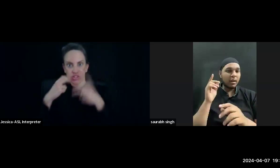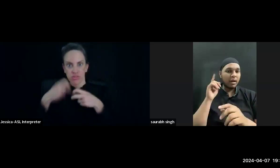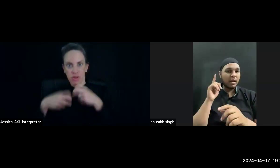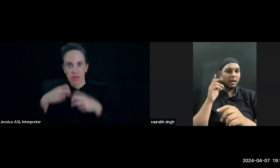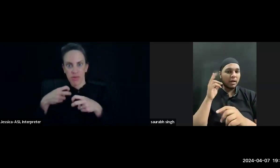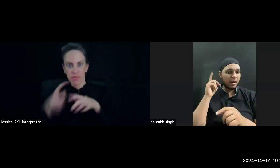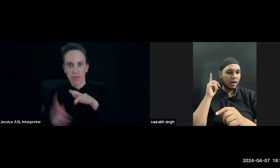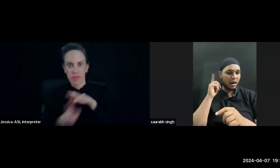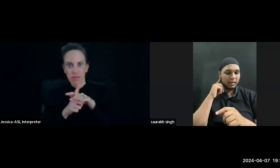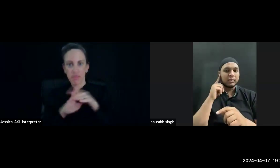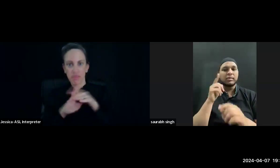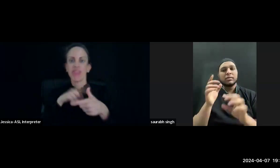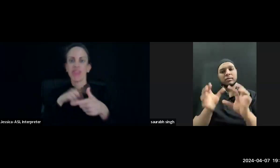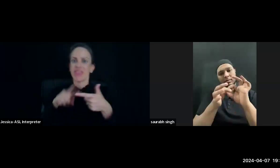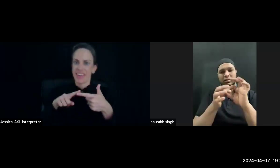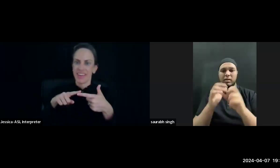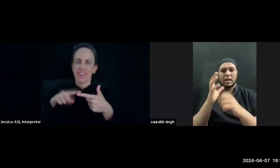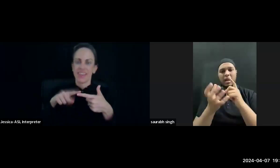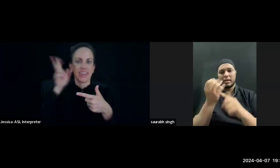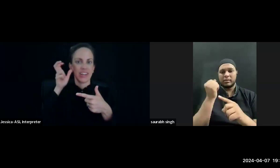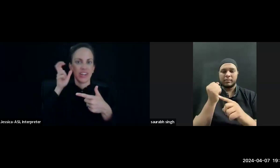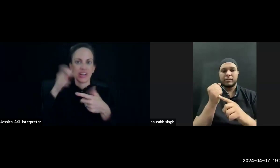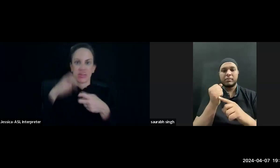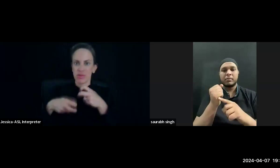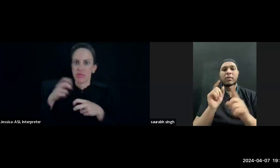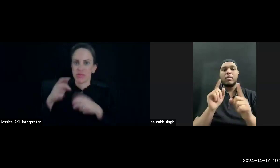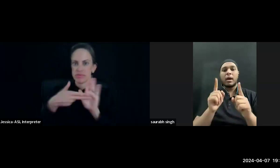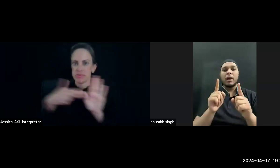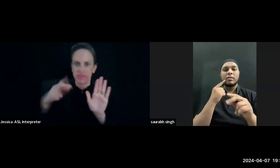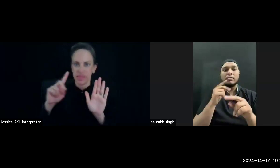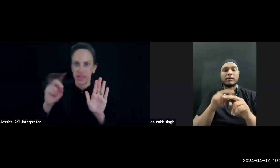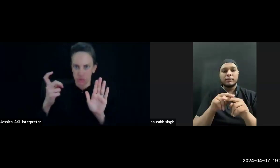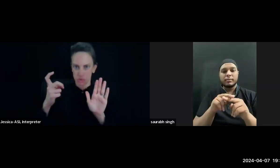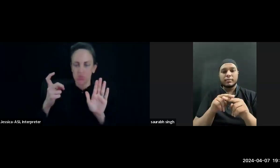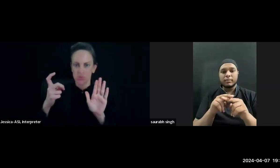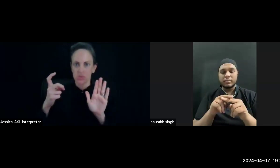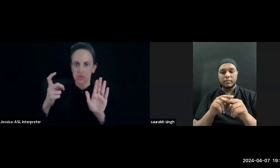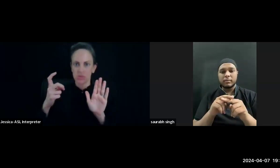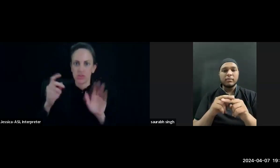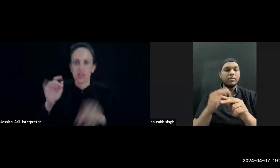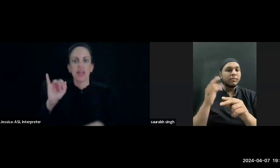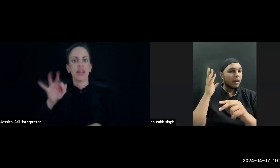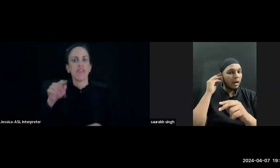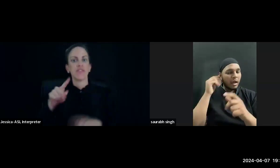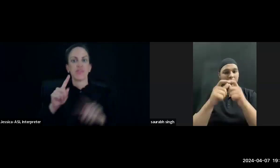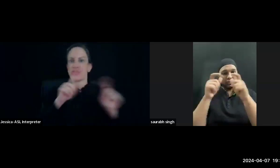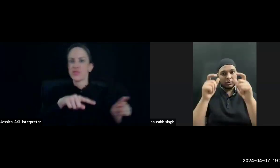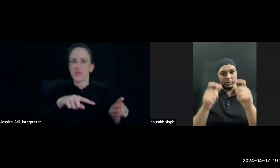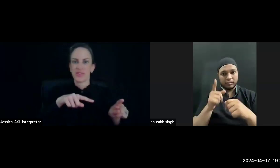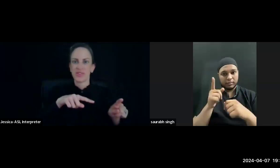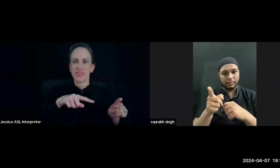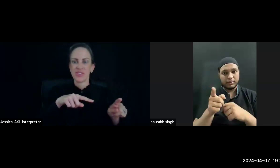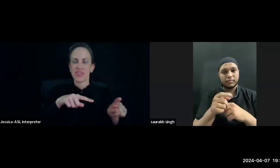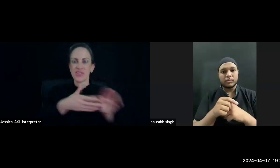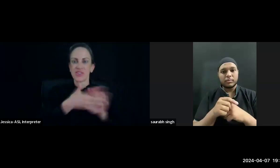condition is diagnosed. Whereas if you're running a hearing institute and the hearing issue is